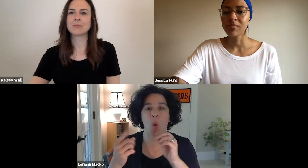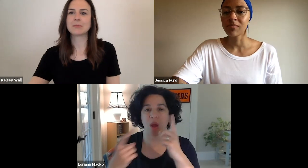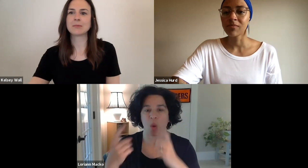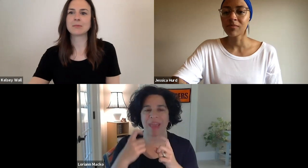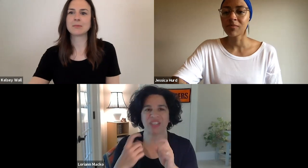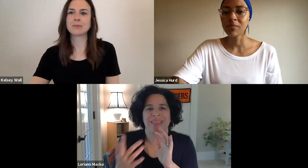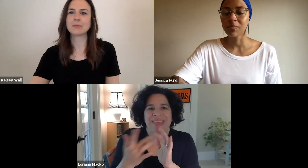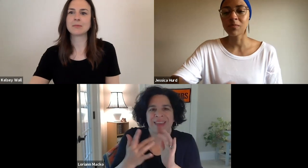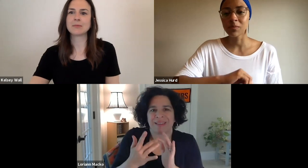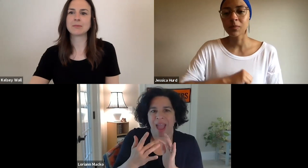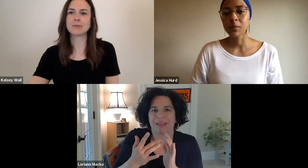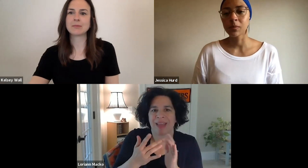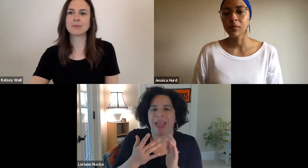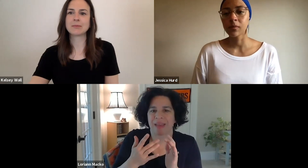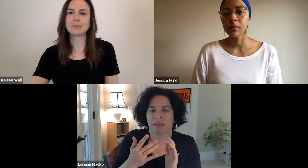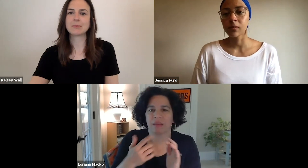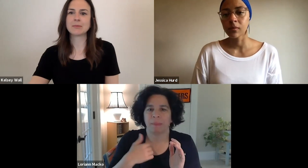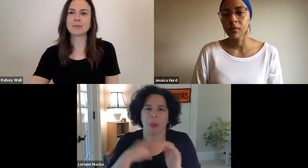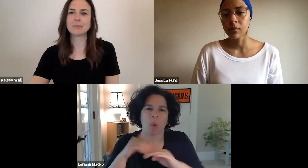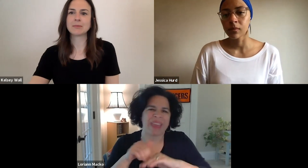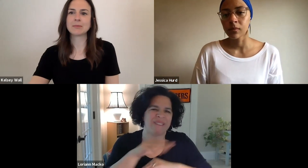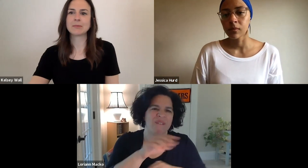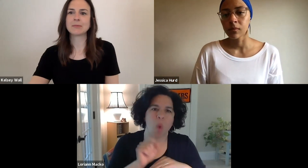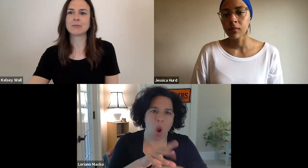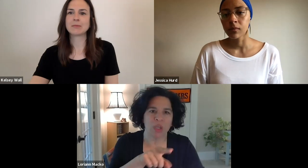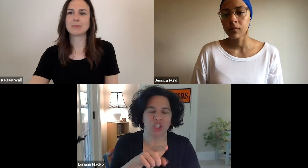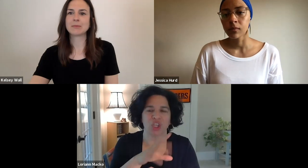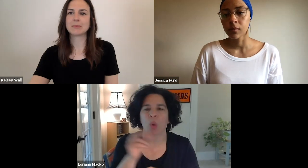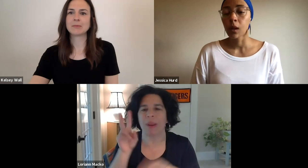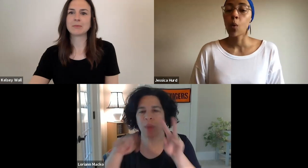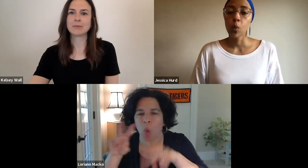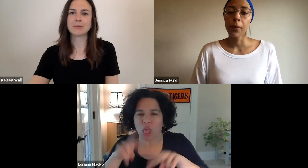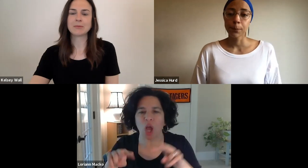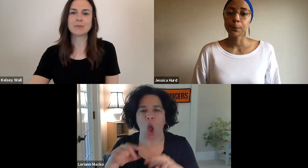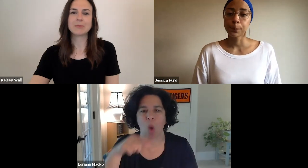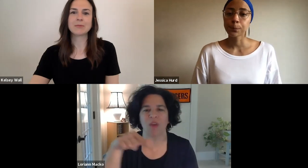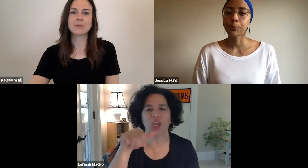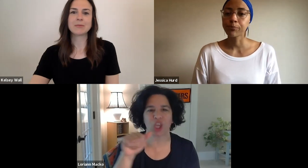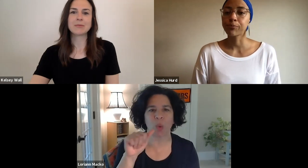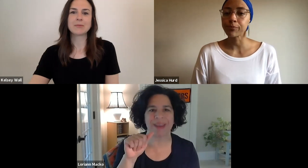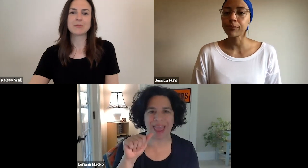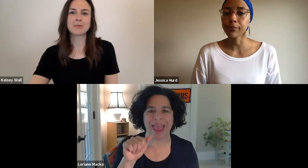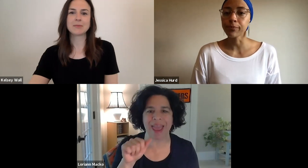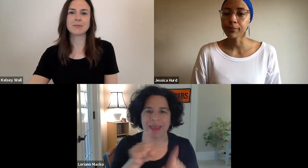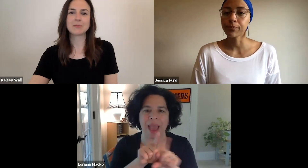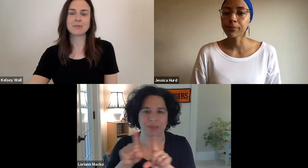If people continue to have more questions, feel free to contact us. Contact me and we can forward it on to Jessica or Kelsey, or look again